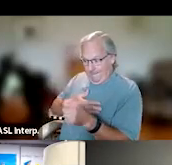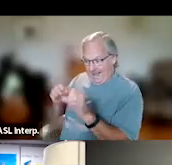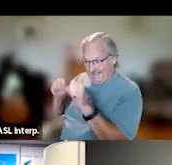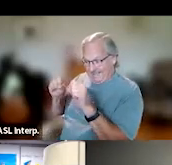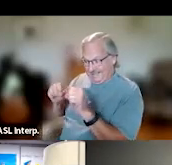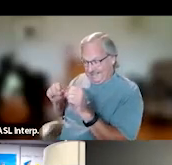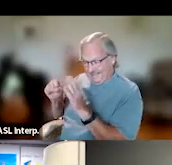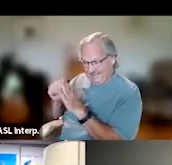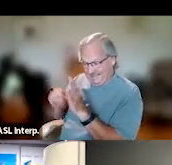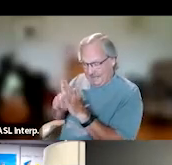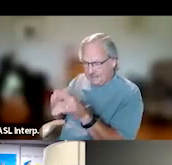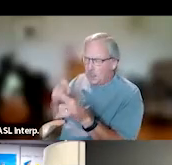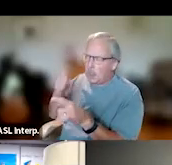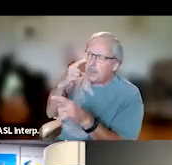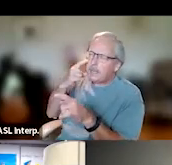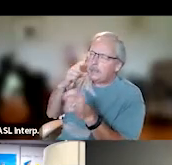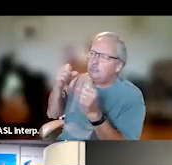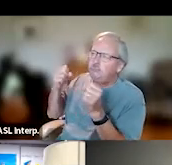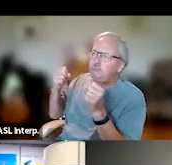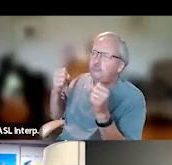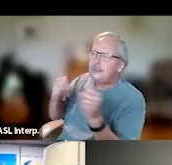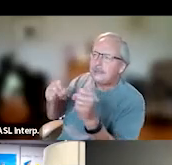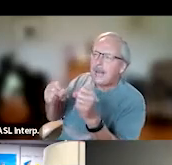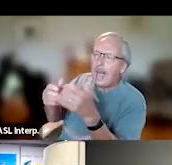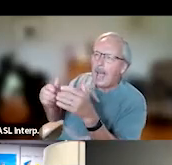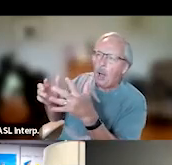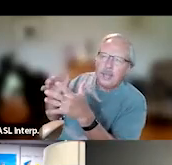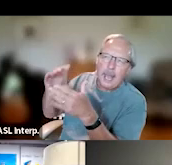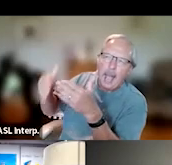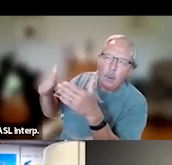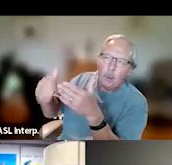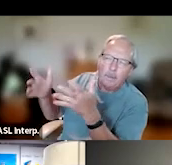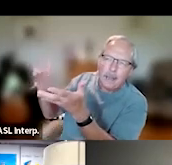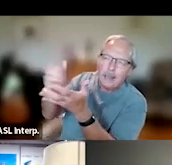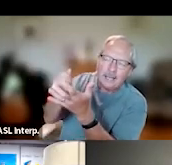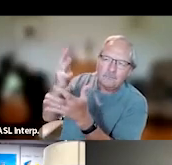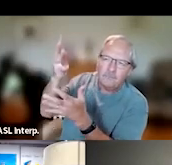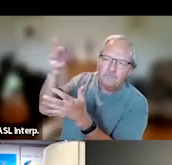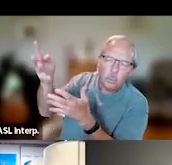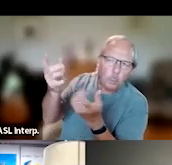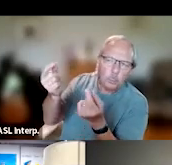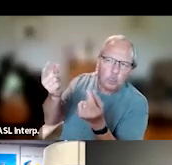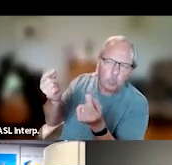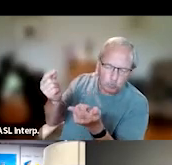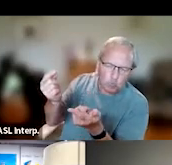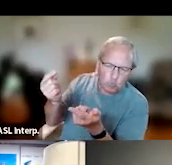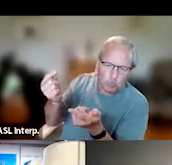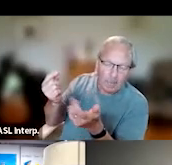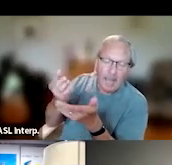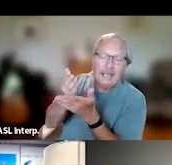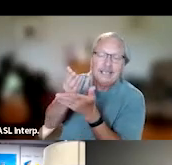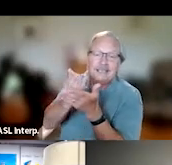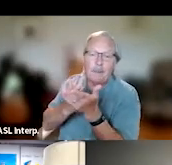very strategically on how these outcome collections are gonna look for their future. Some of it, some states are, you know,